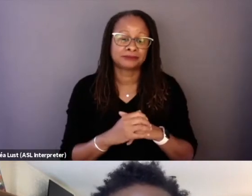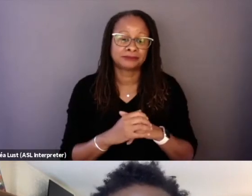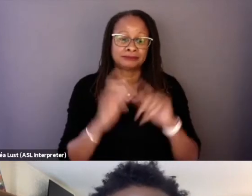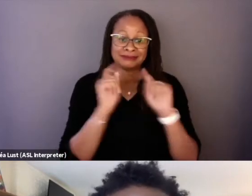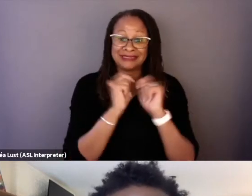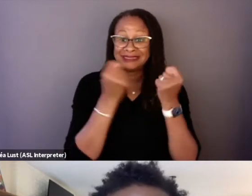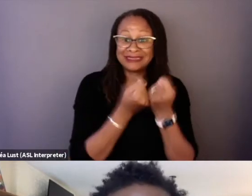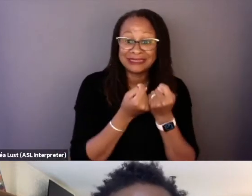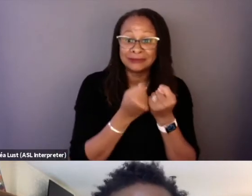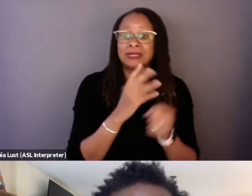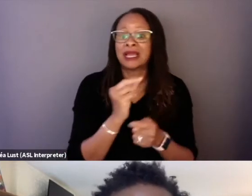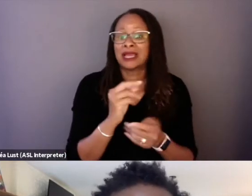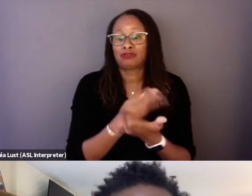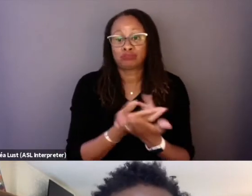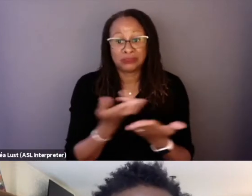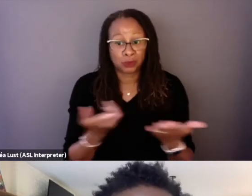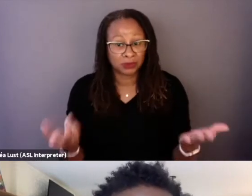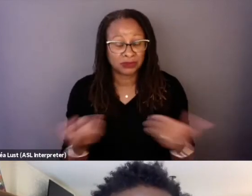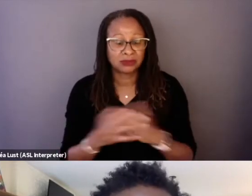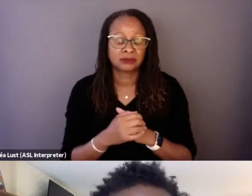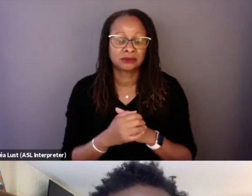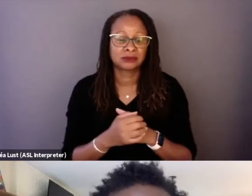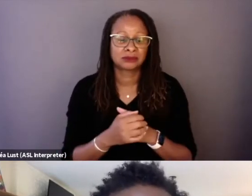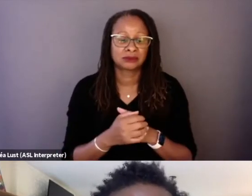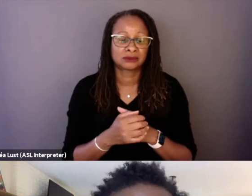and resources that The Times gave us